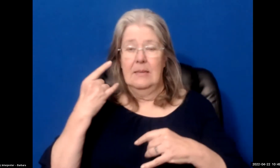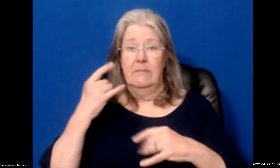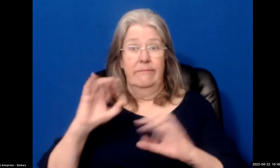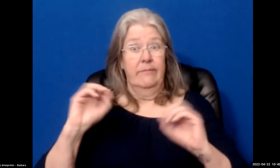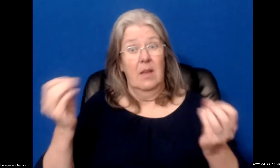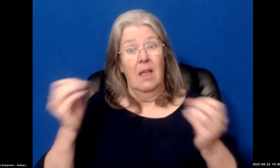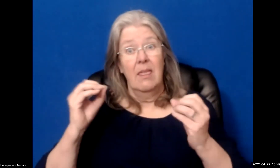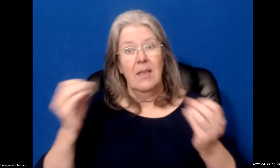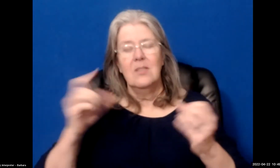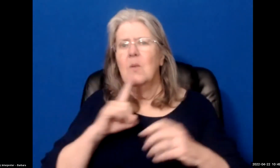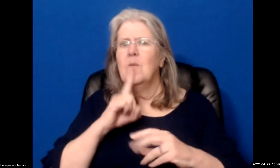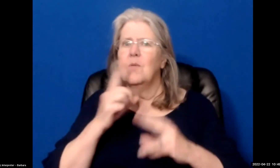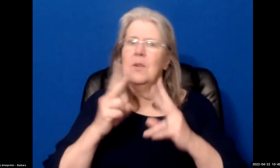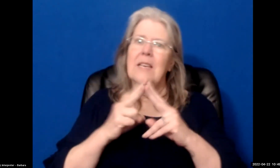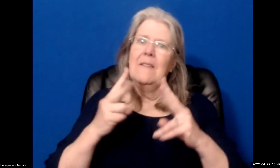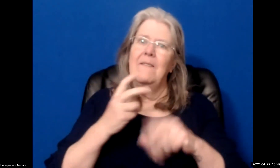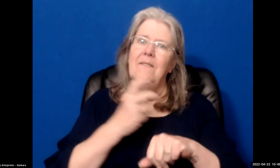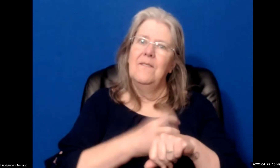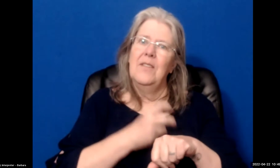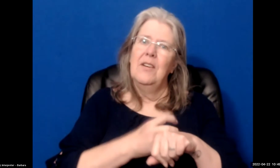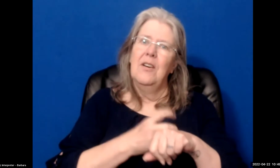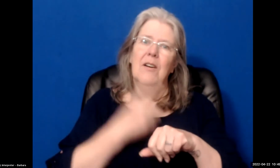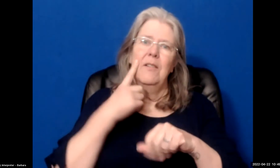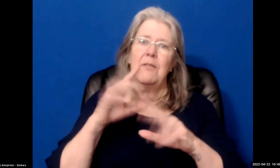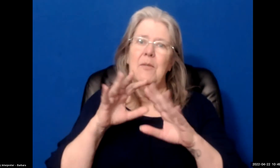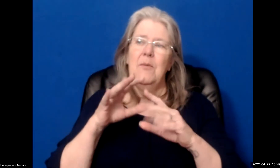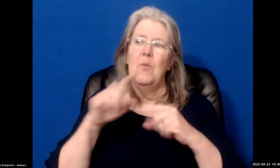was very hard, even on an extended family.